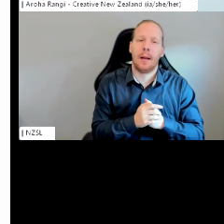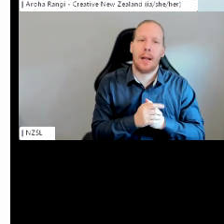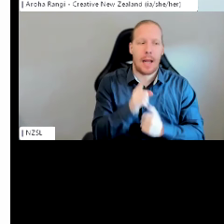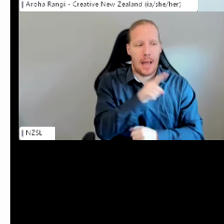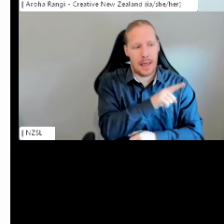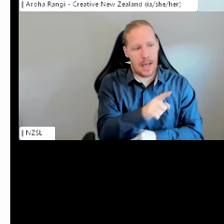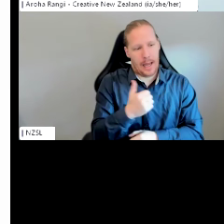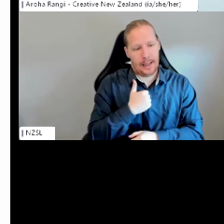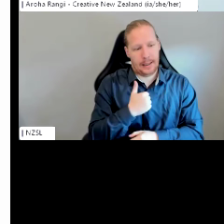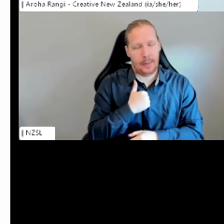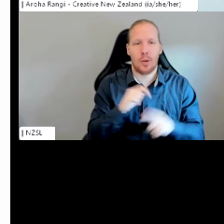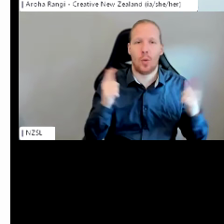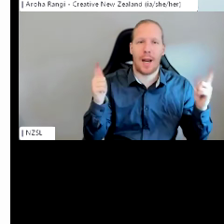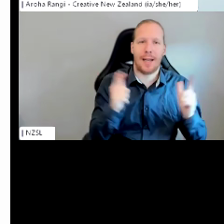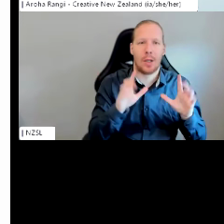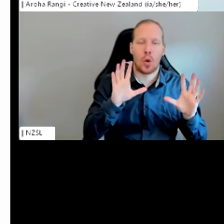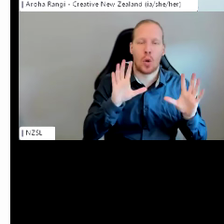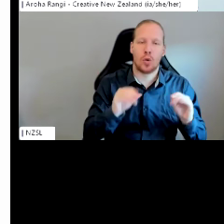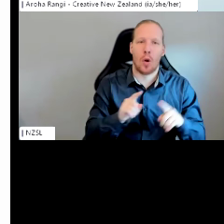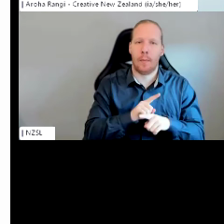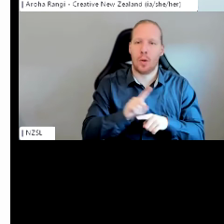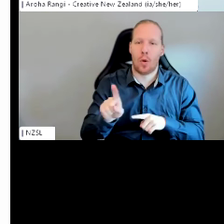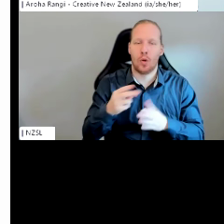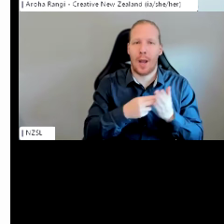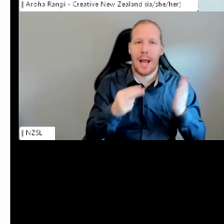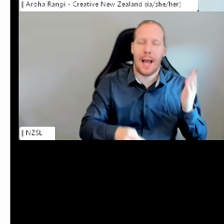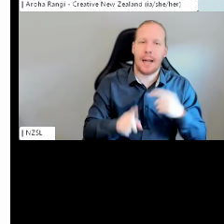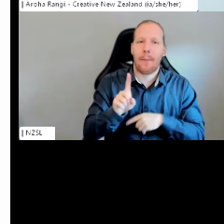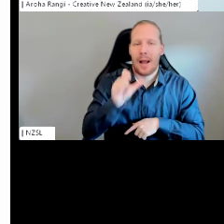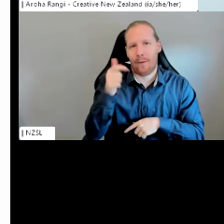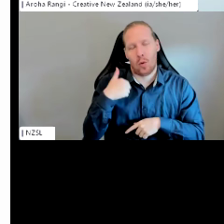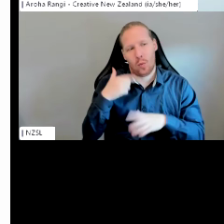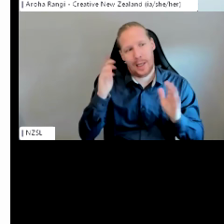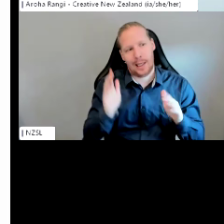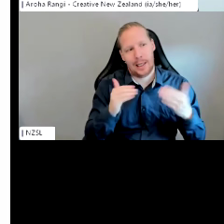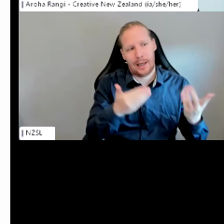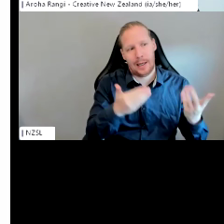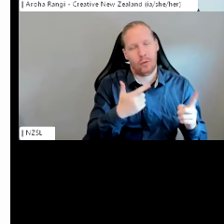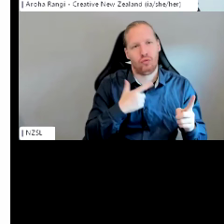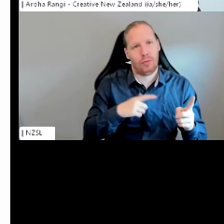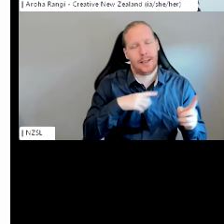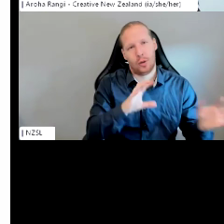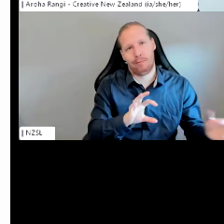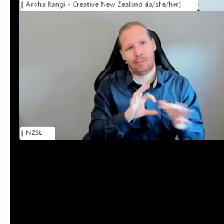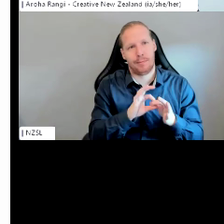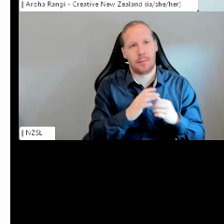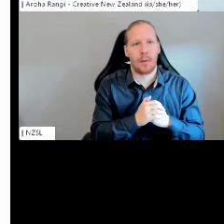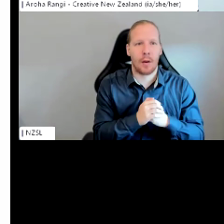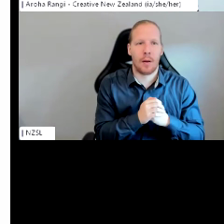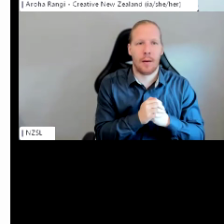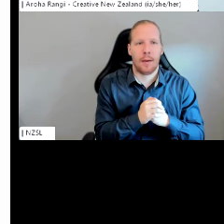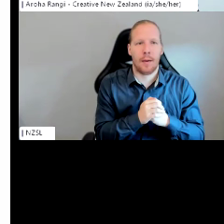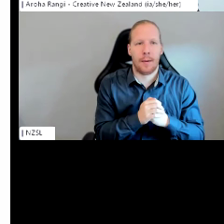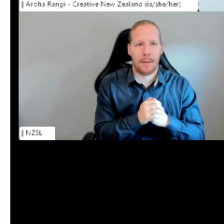then it may turn out not to be less. Um or if even if it is less, you need to make sure that the the